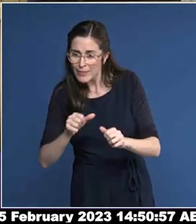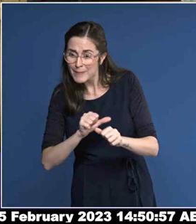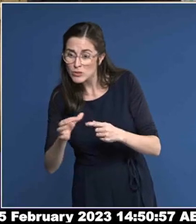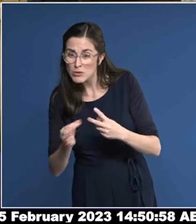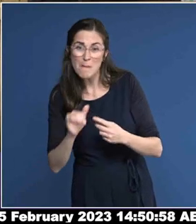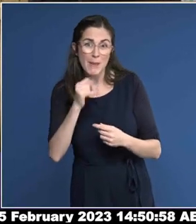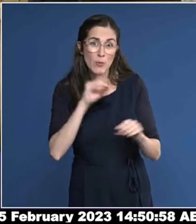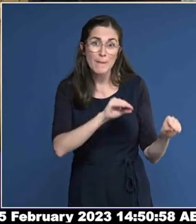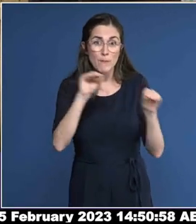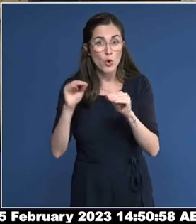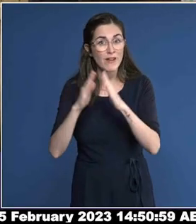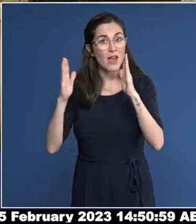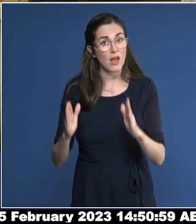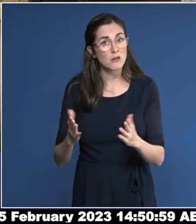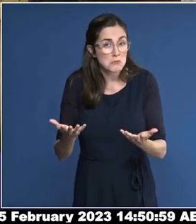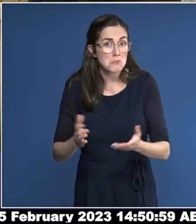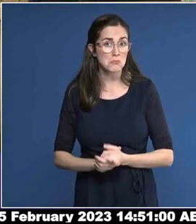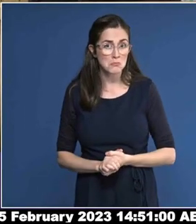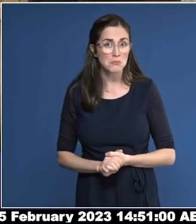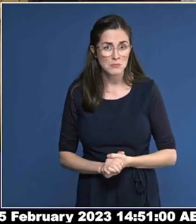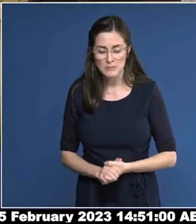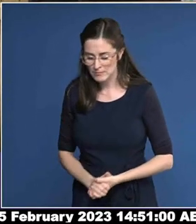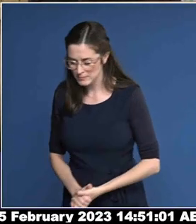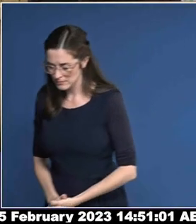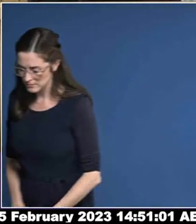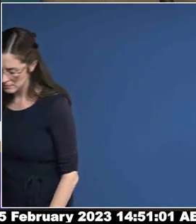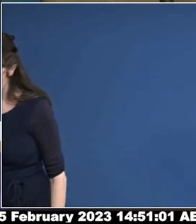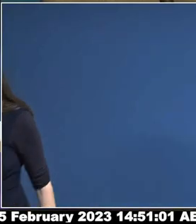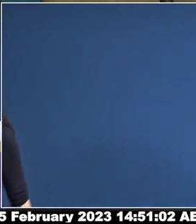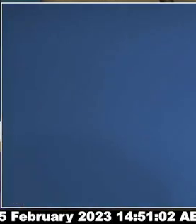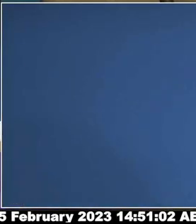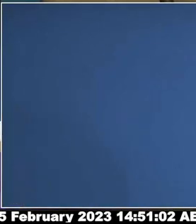That assumes a prolonged decision-making process about a long-term